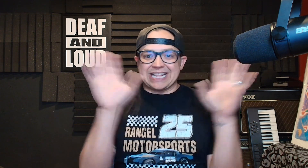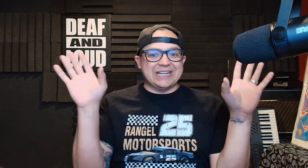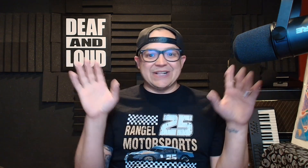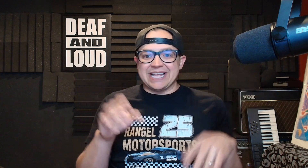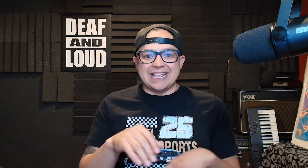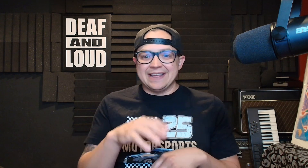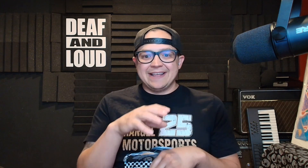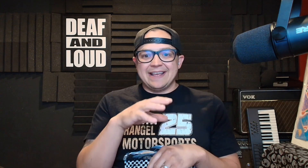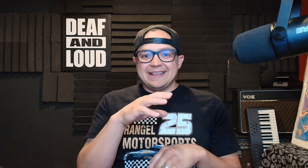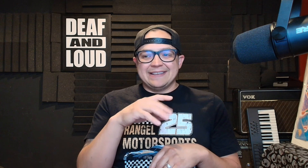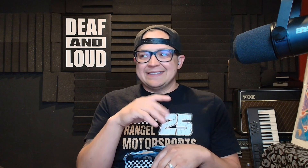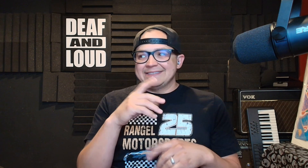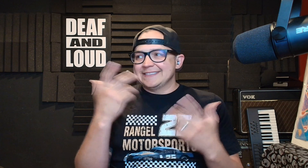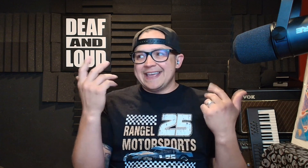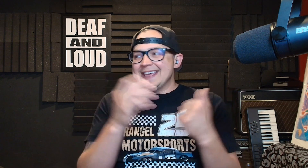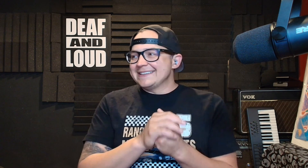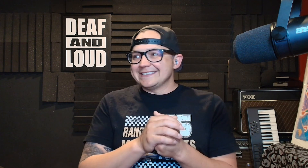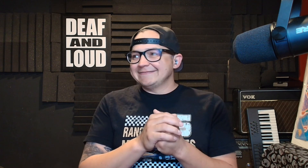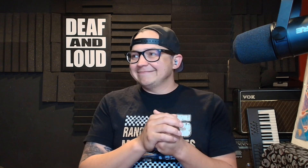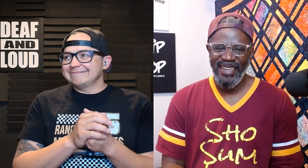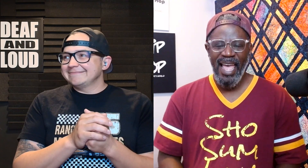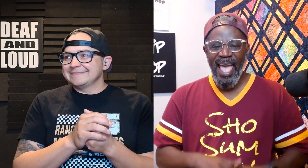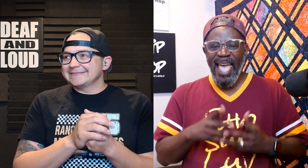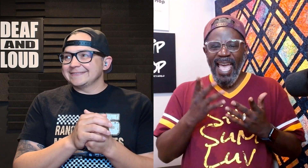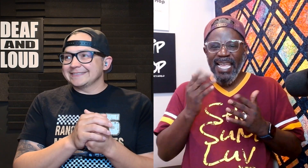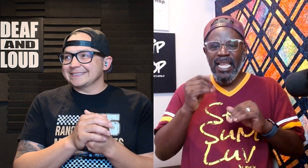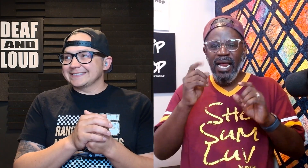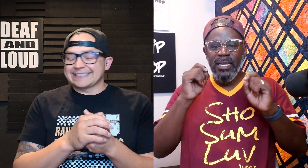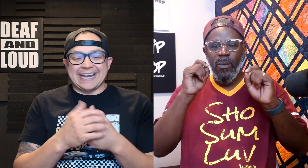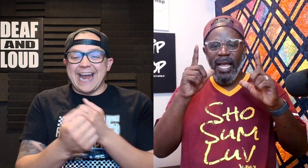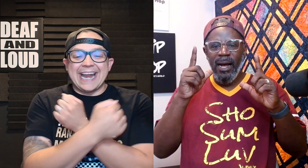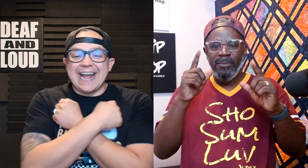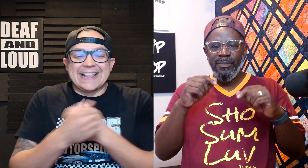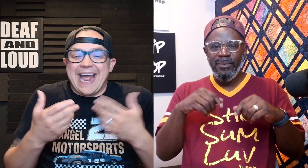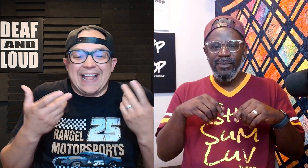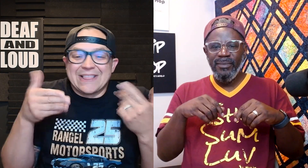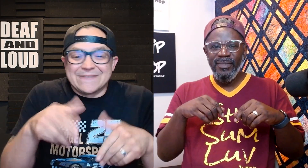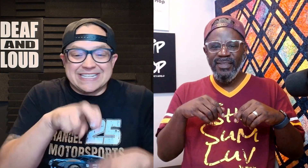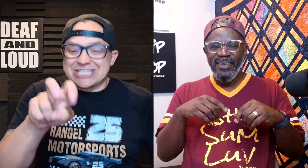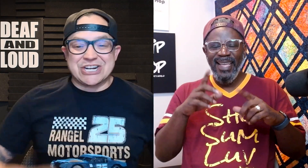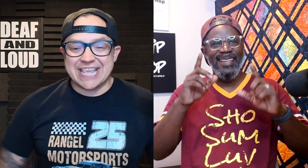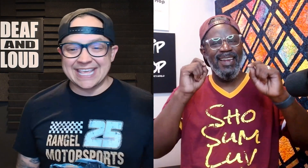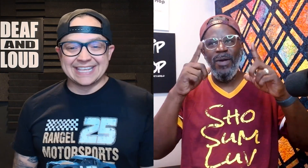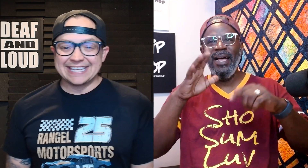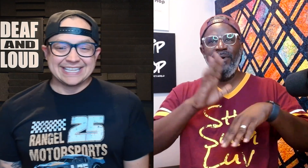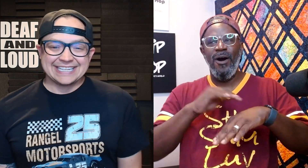clearly, and... - It was a wake up. I love this journey. It's a wake up call.